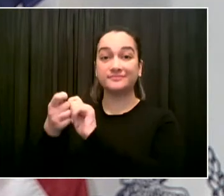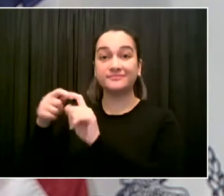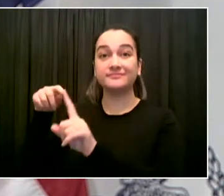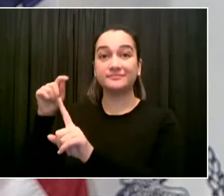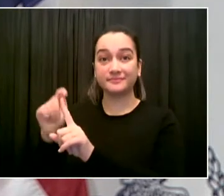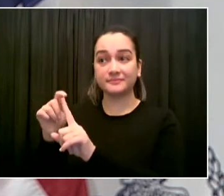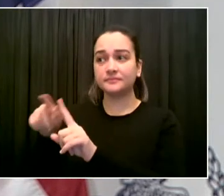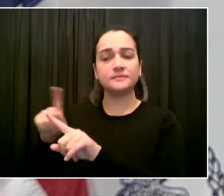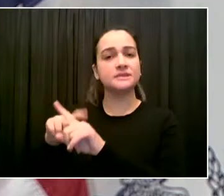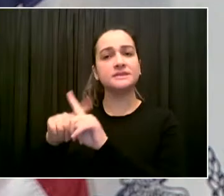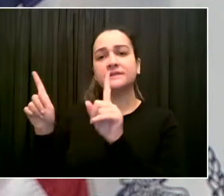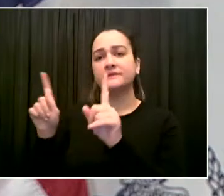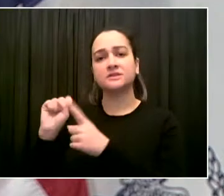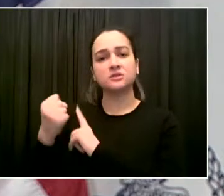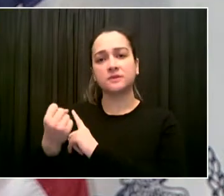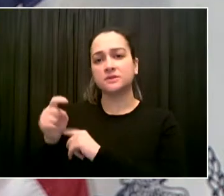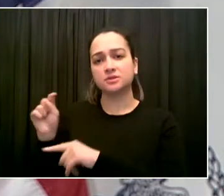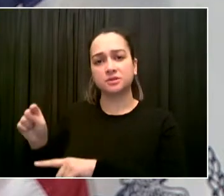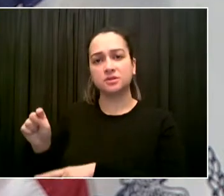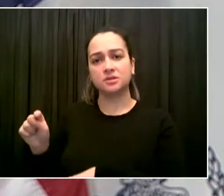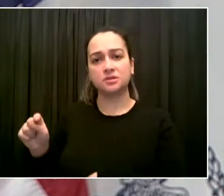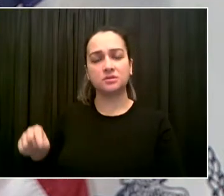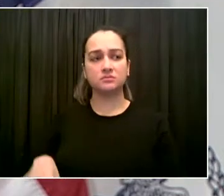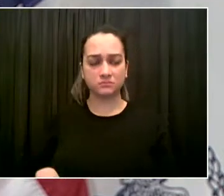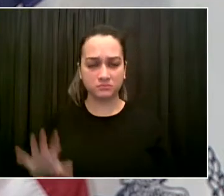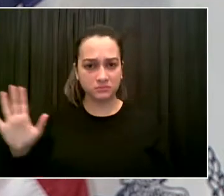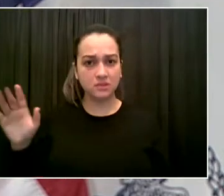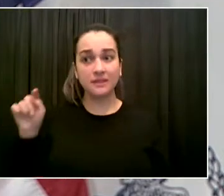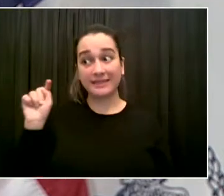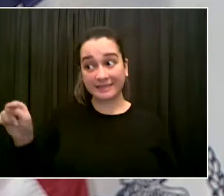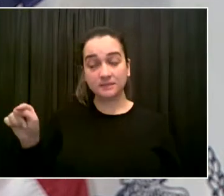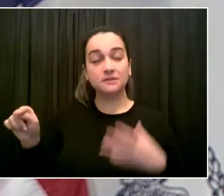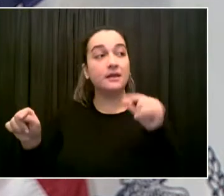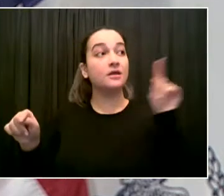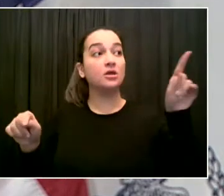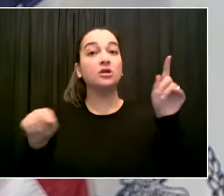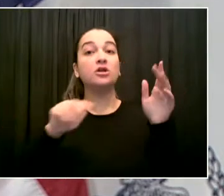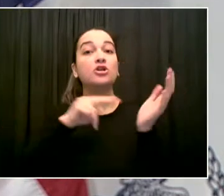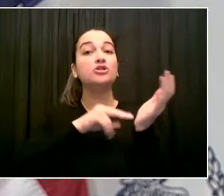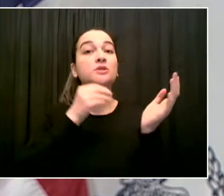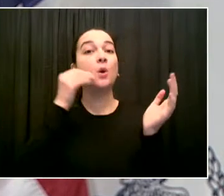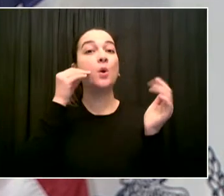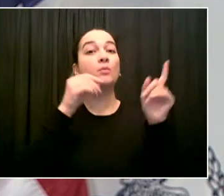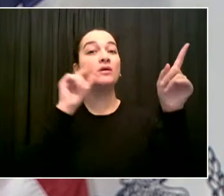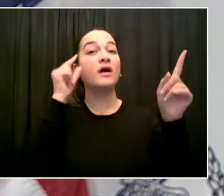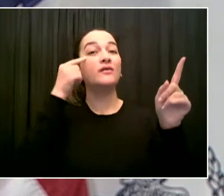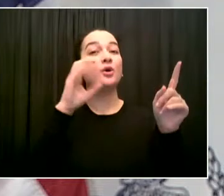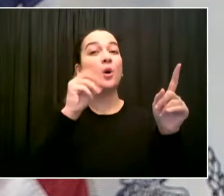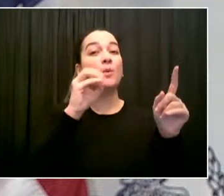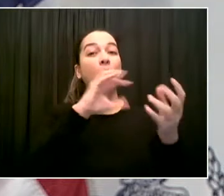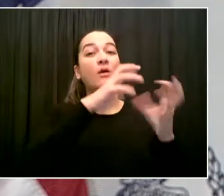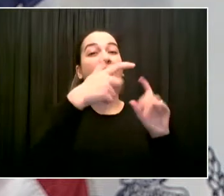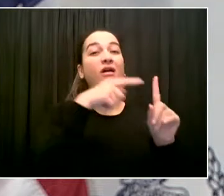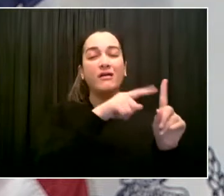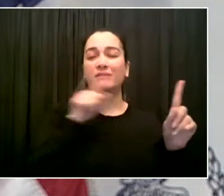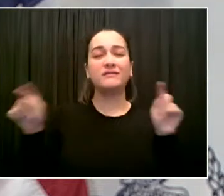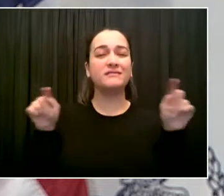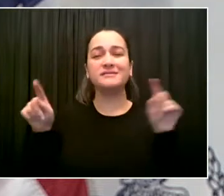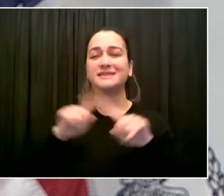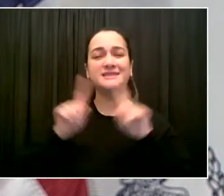WOULD SAY THE EXPERIENCE WAS VEVEY RDDFIFEEN ETT THAN WHAT YOU SOUGHT OTHER NURSING HHEOMS.S. WE'VE TALKED ABOUT IT. THERE'S